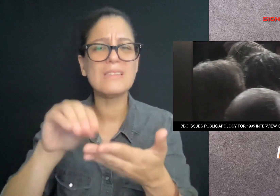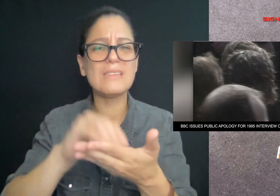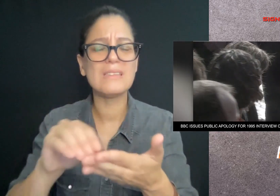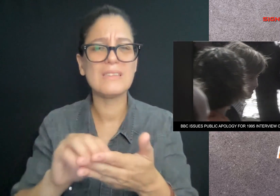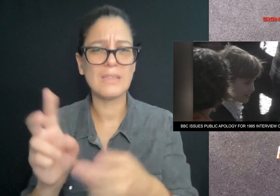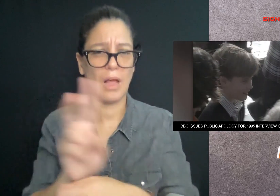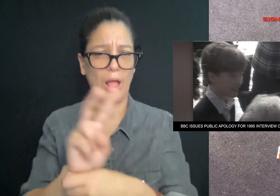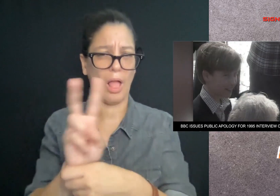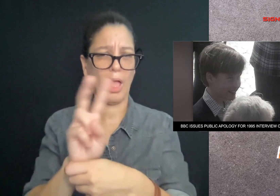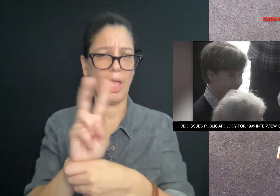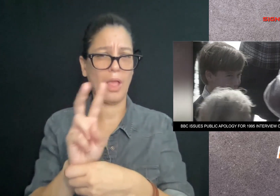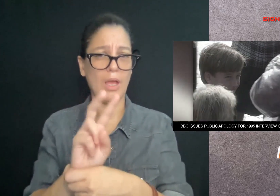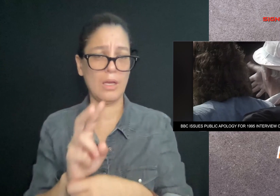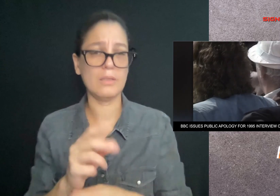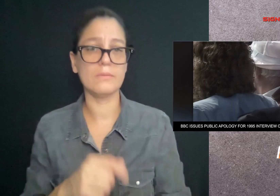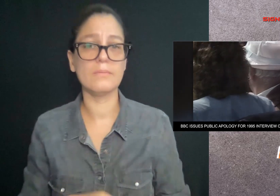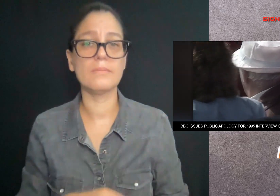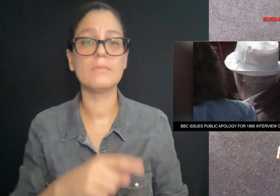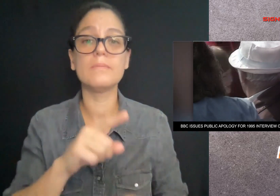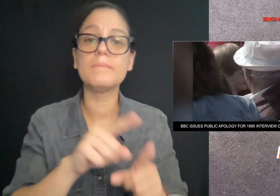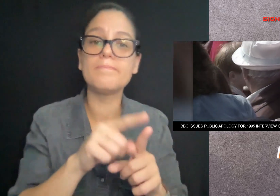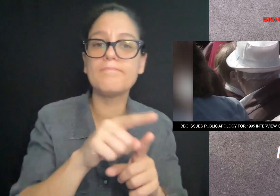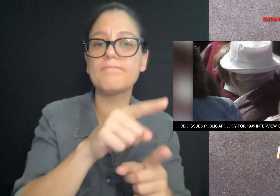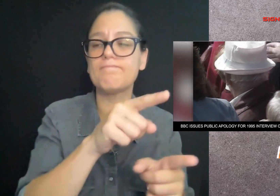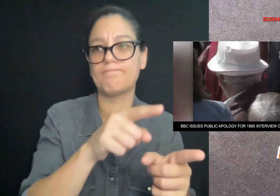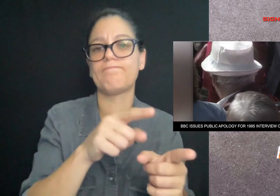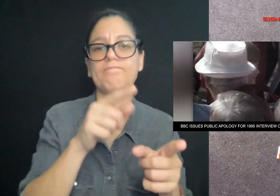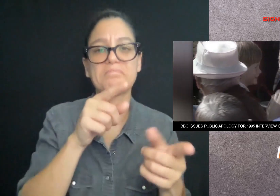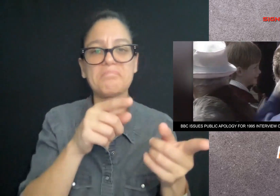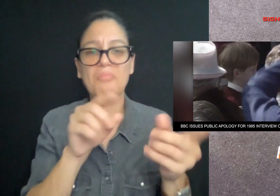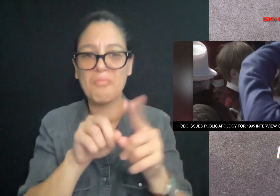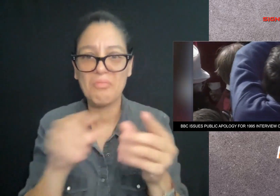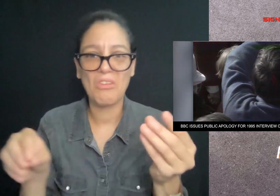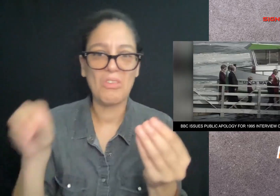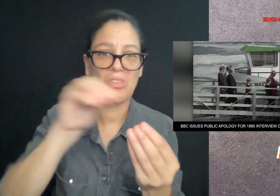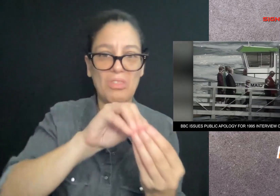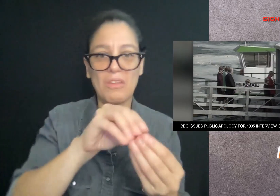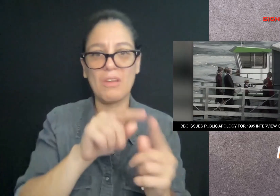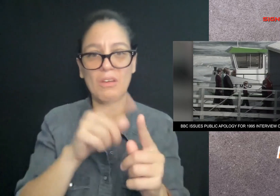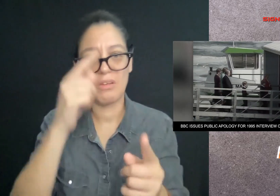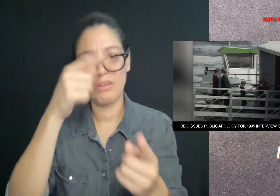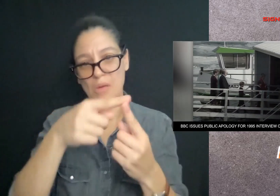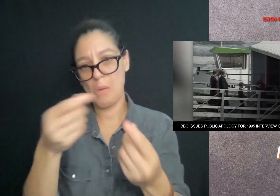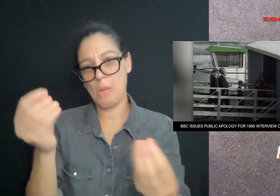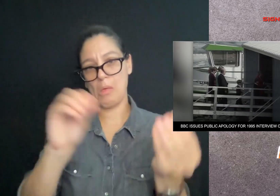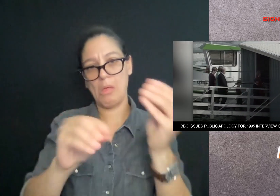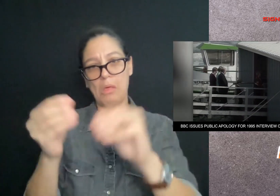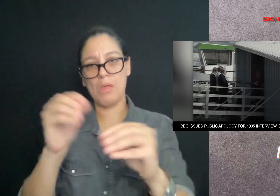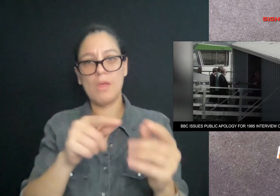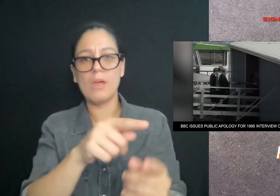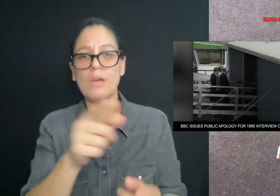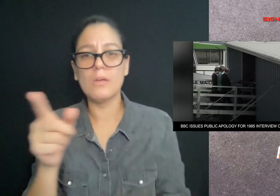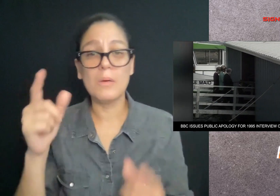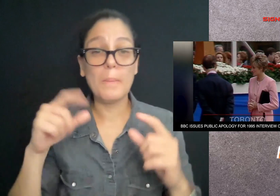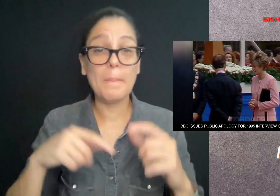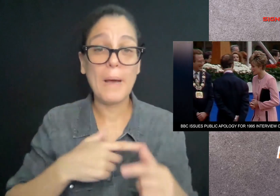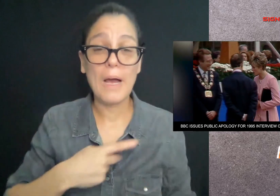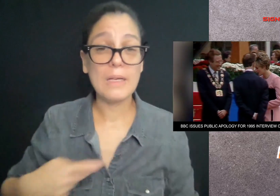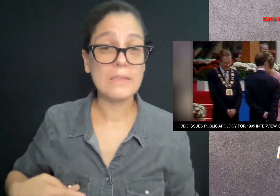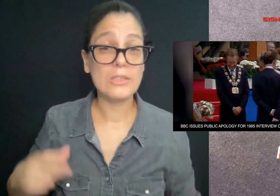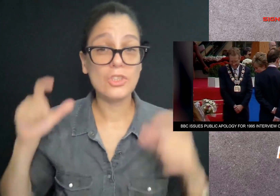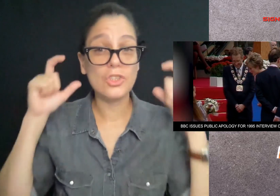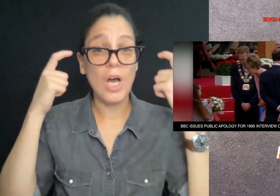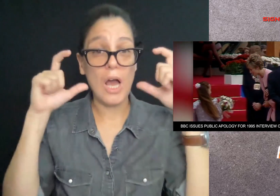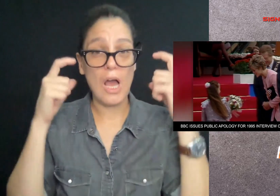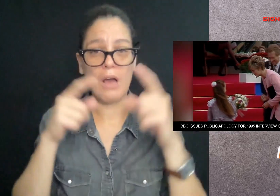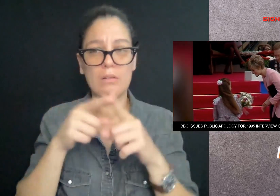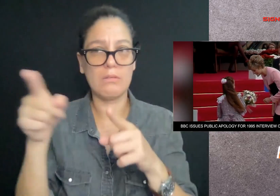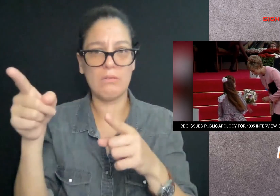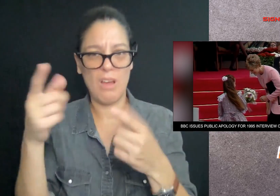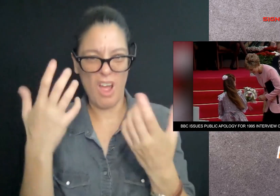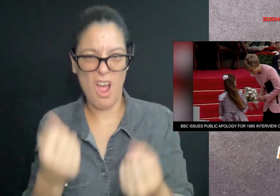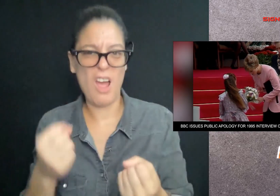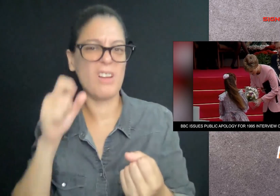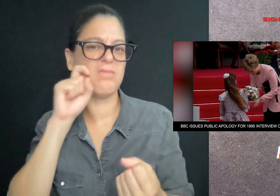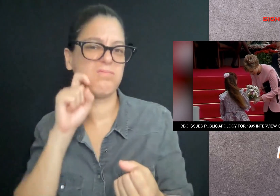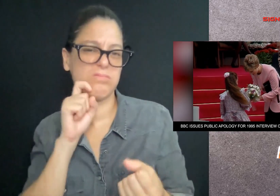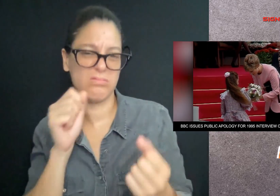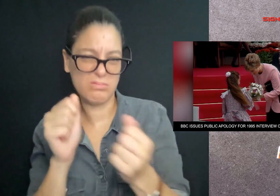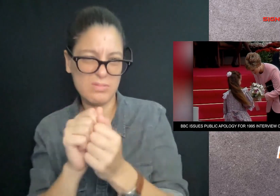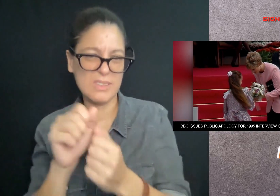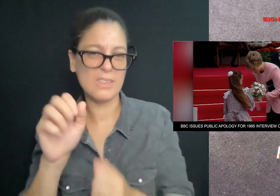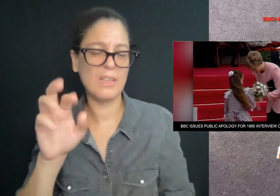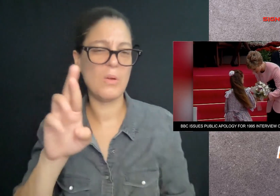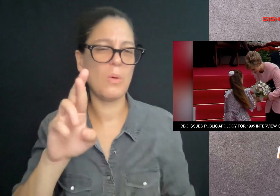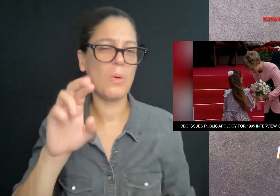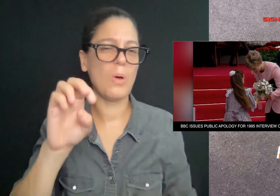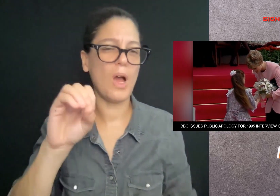interview including forging documents there was also allegations that Prince Charles was